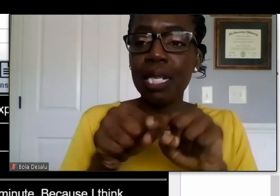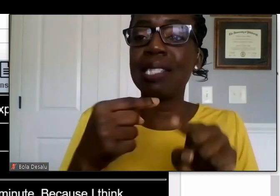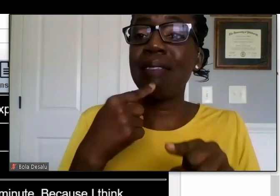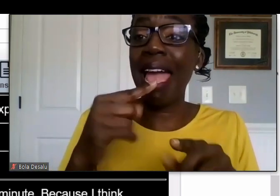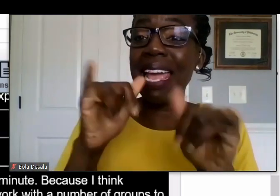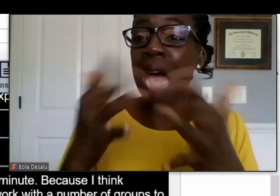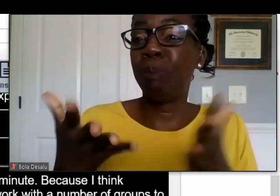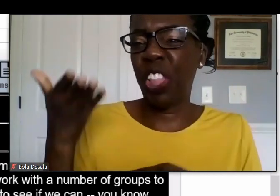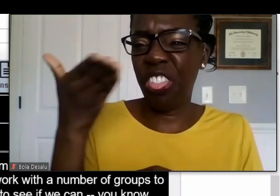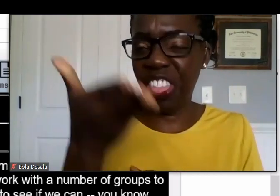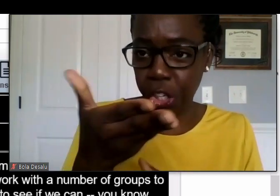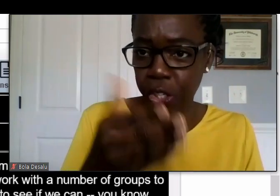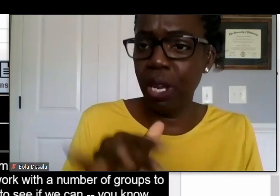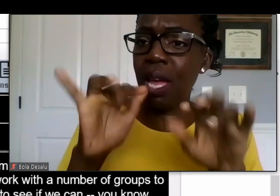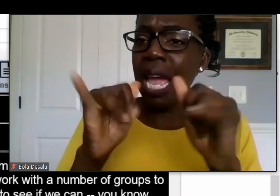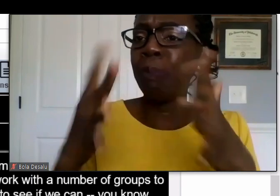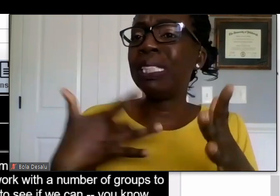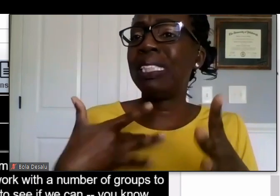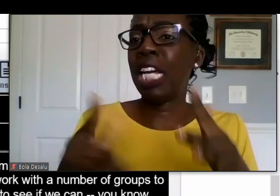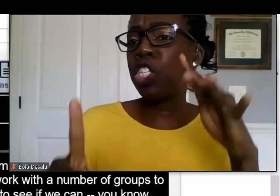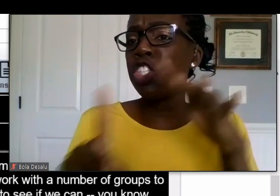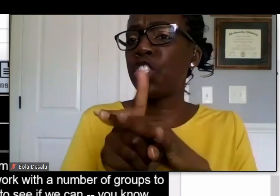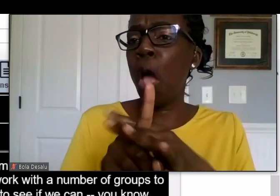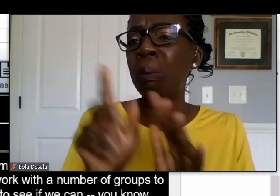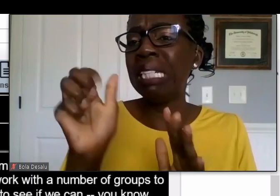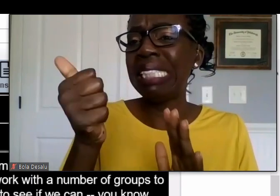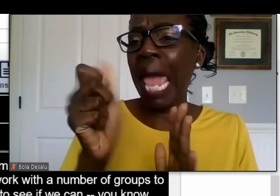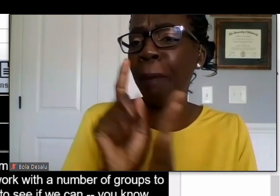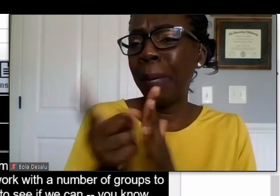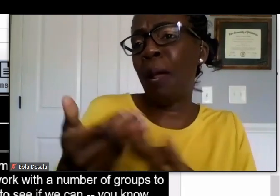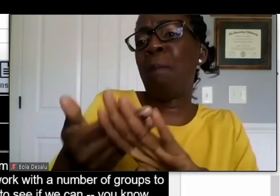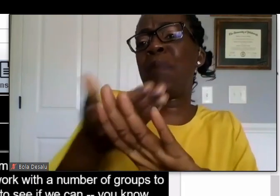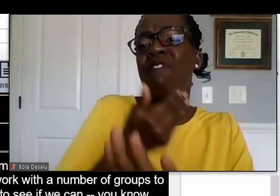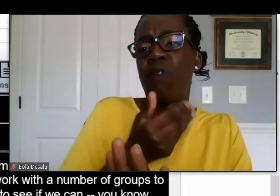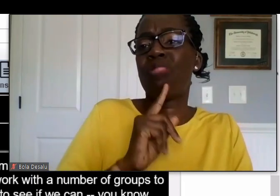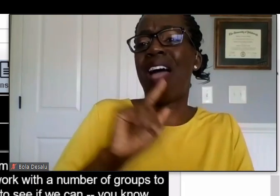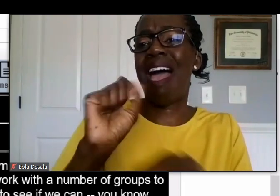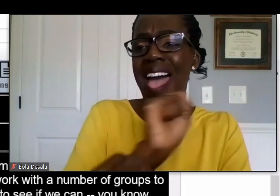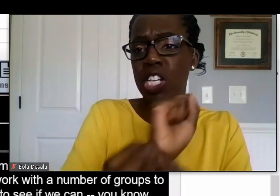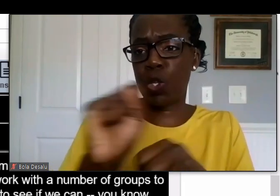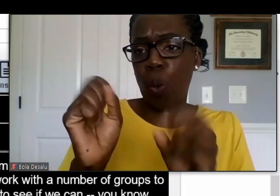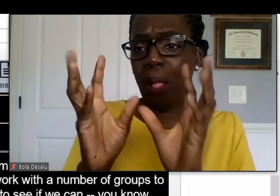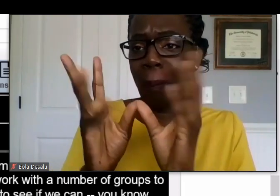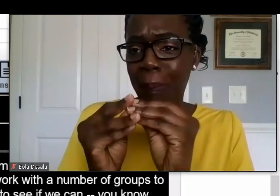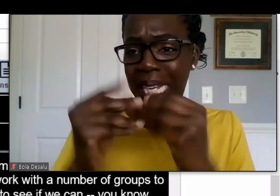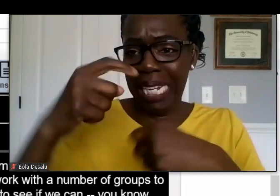green box that says... it tends to show maybe 10 minutes before the actual